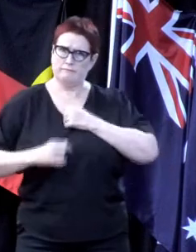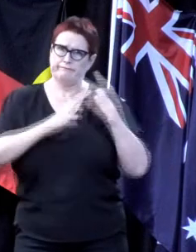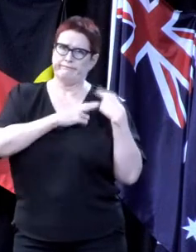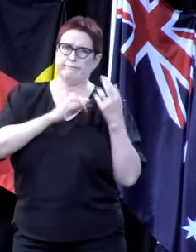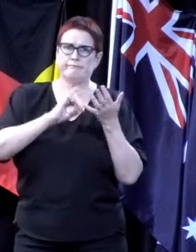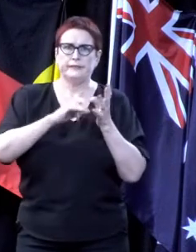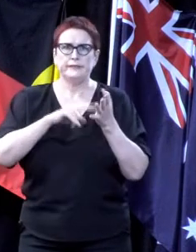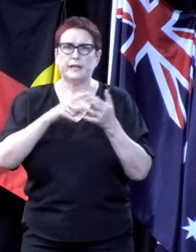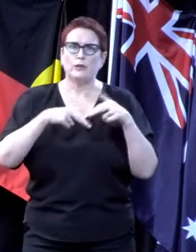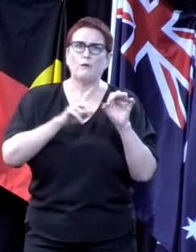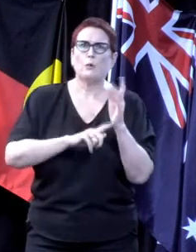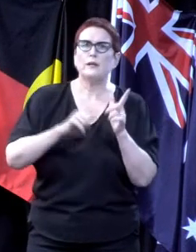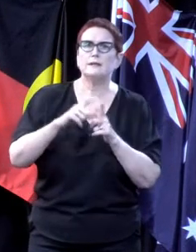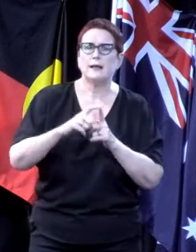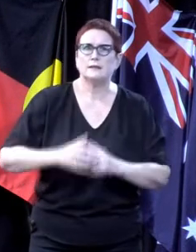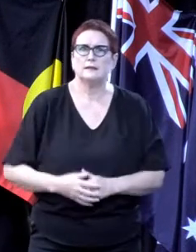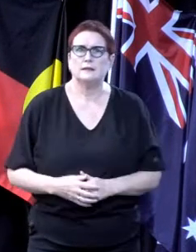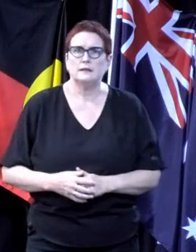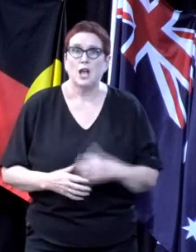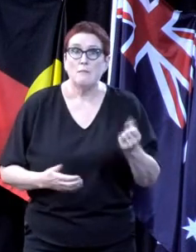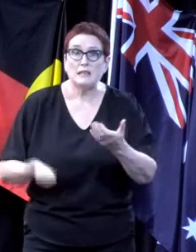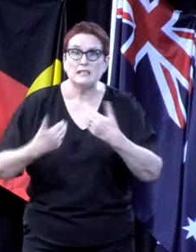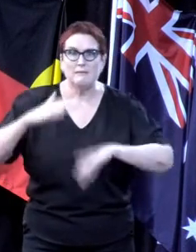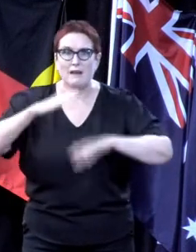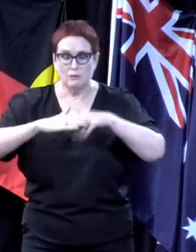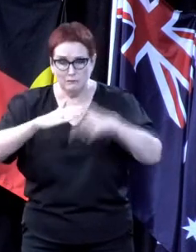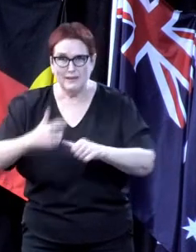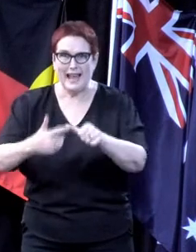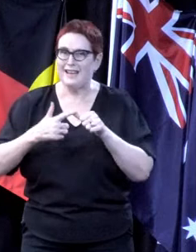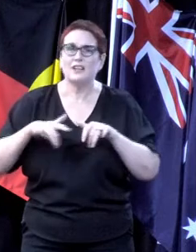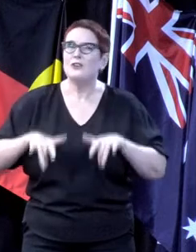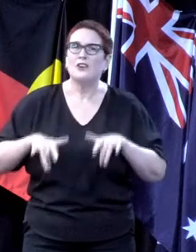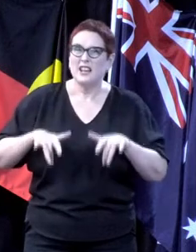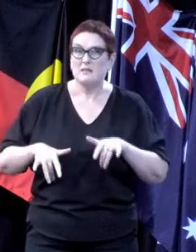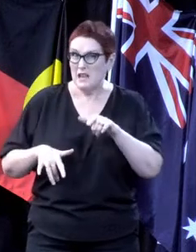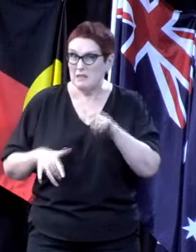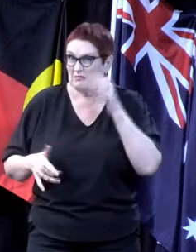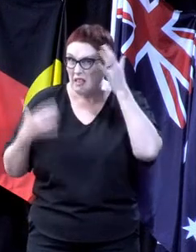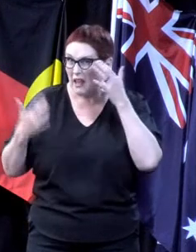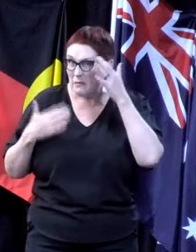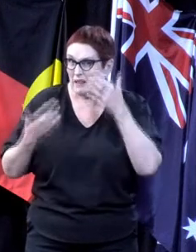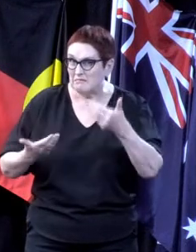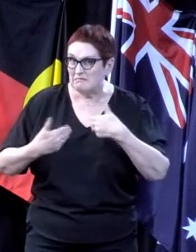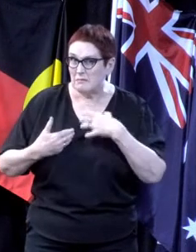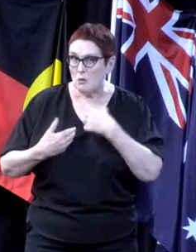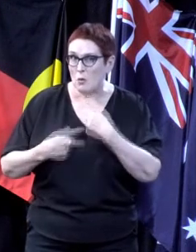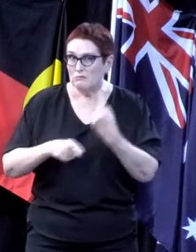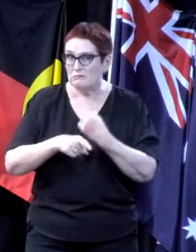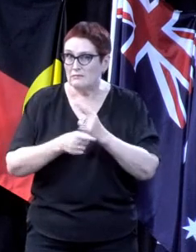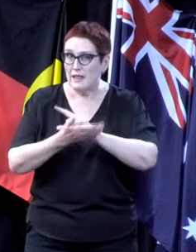I don't expect you to give a comprehensive answer immediately, but, perhaps, that's something you might like to take on board,